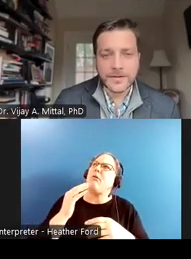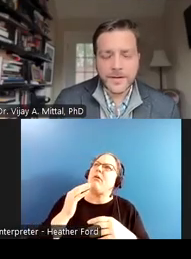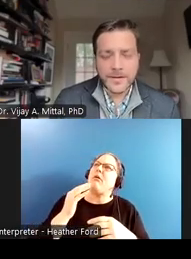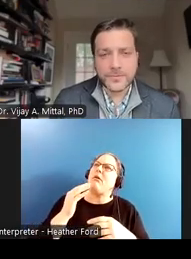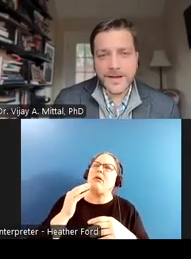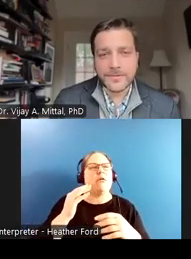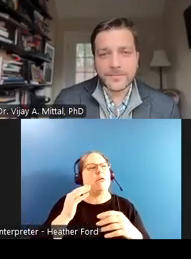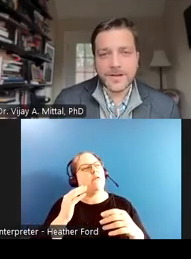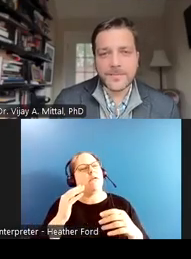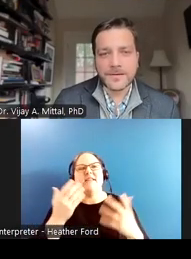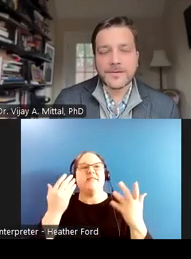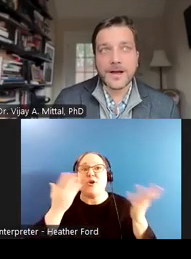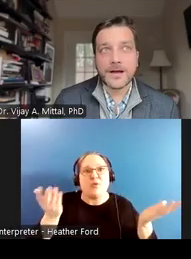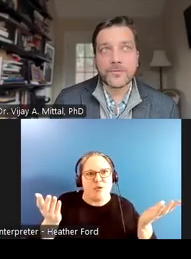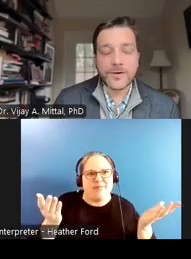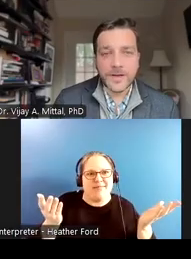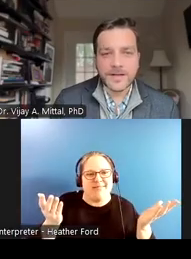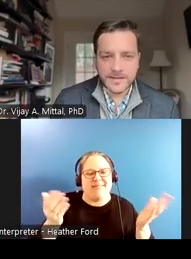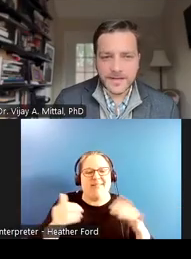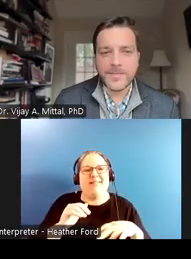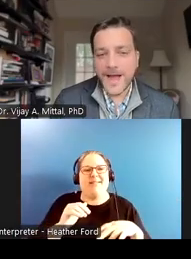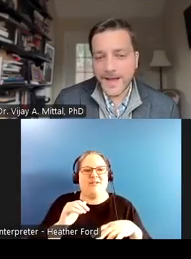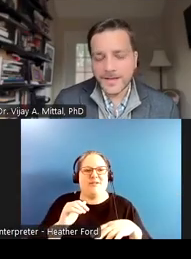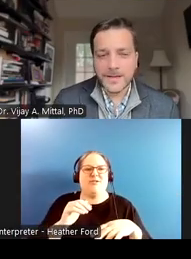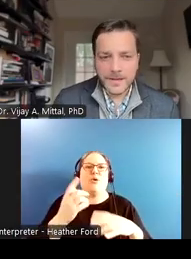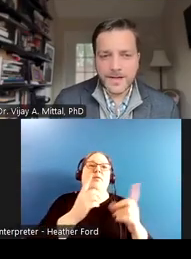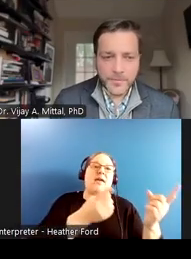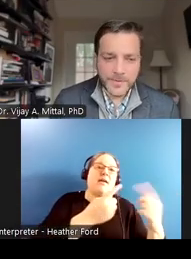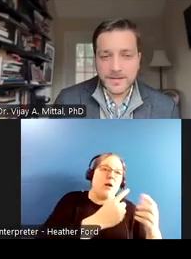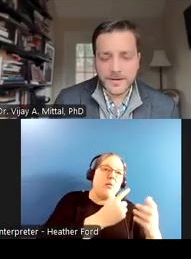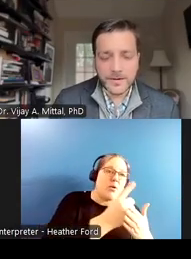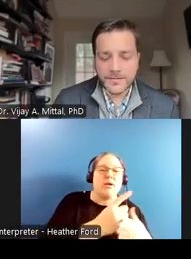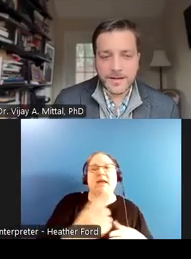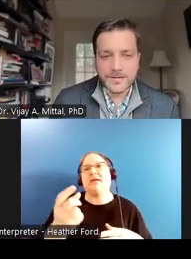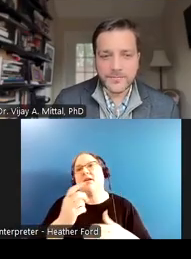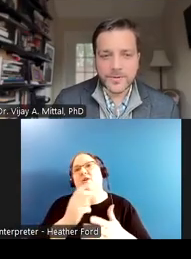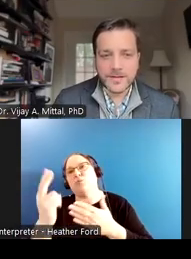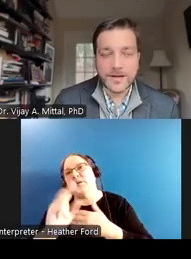And so we have them come in uh one week and then come back a couple weeks later. And we